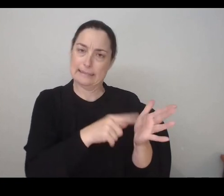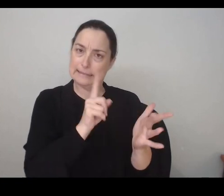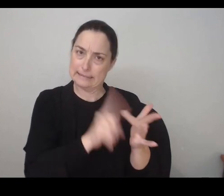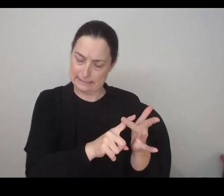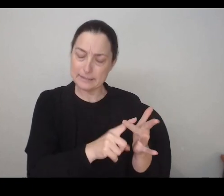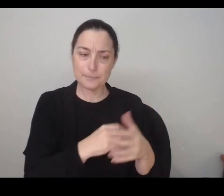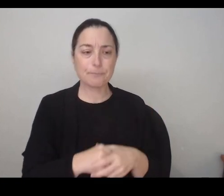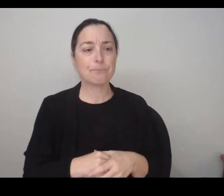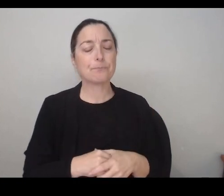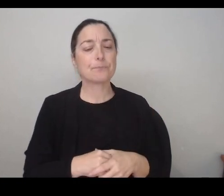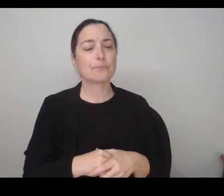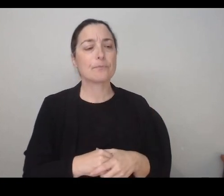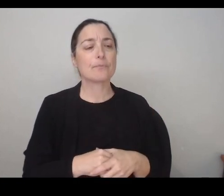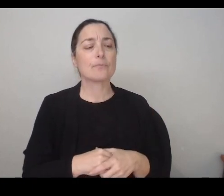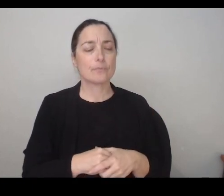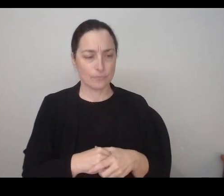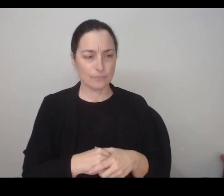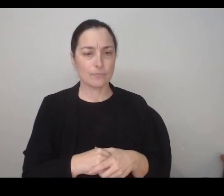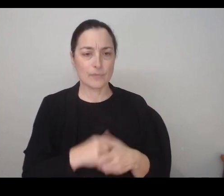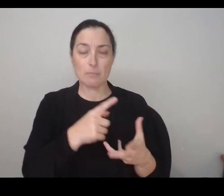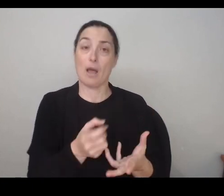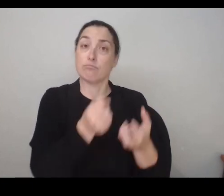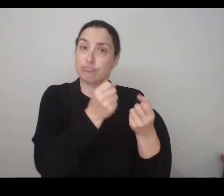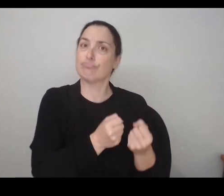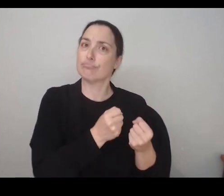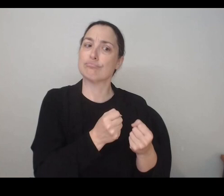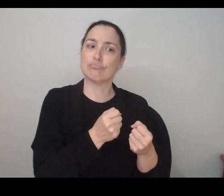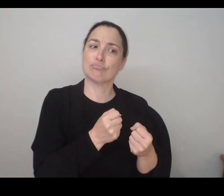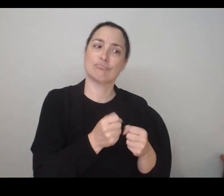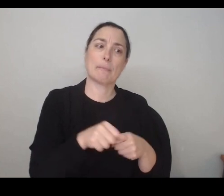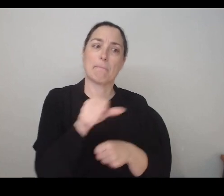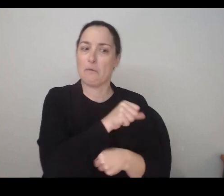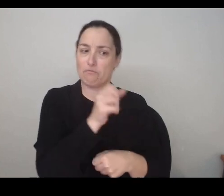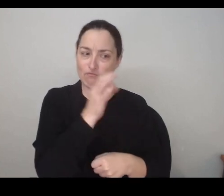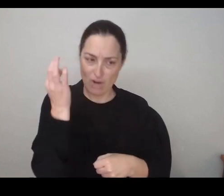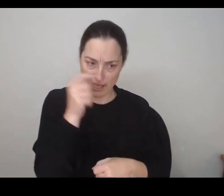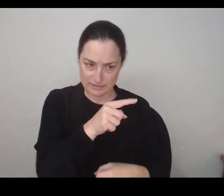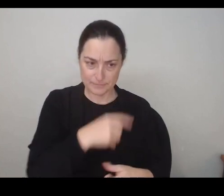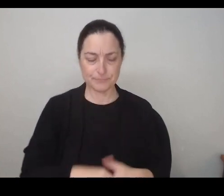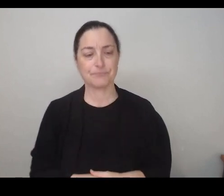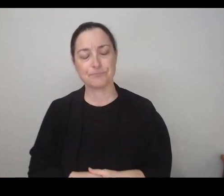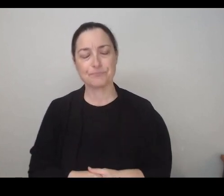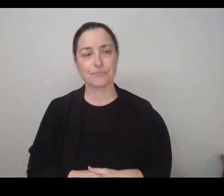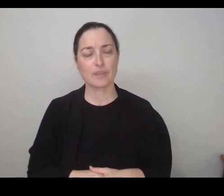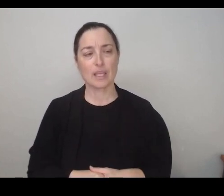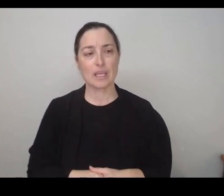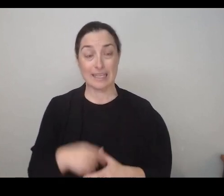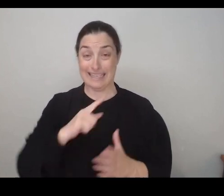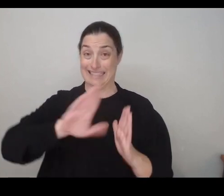made for the Maison du Jouir. And I would say, it's the reason it's the last painting in the exhibition,